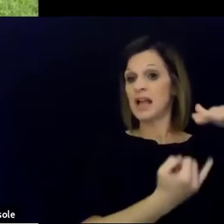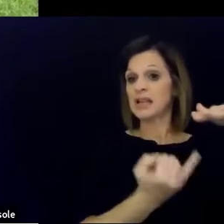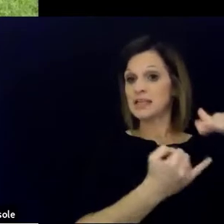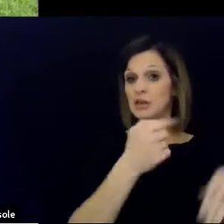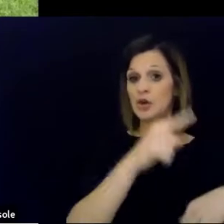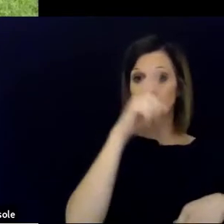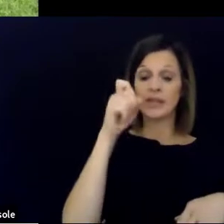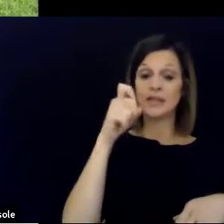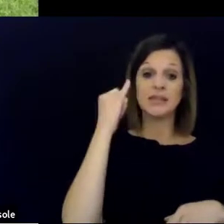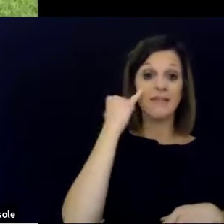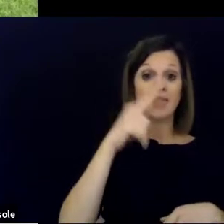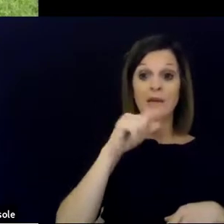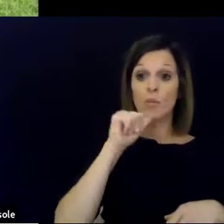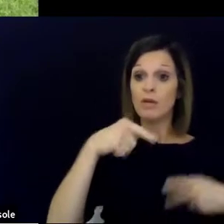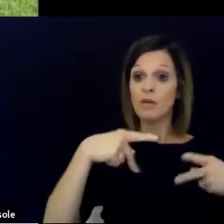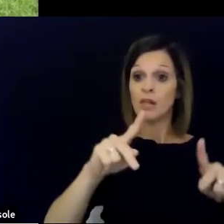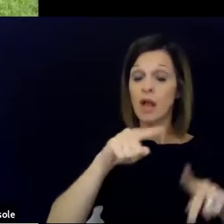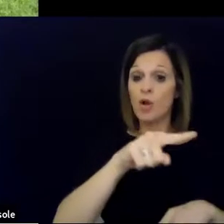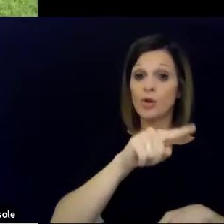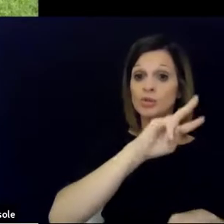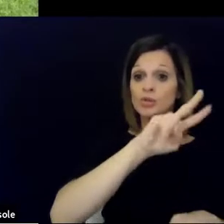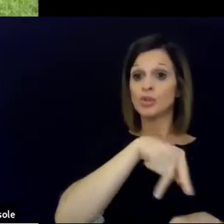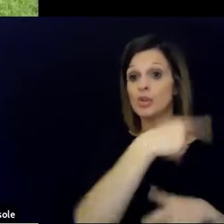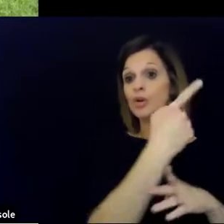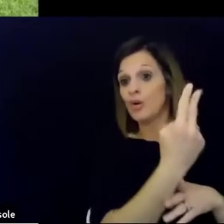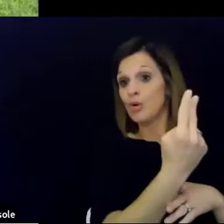when they wouldn't allow her to hang upside down.